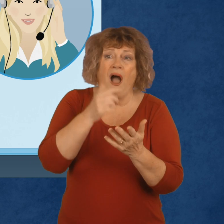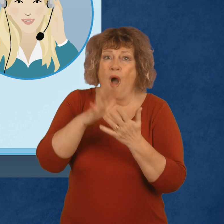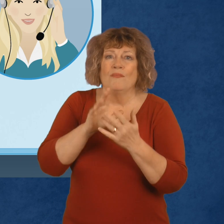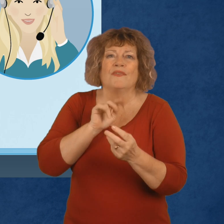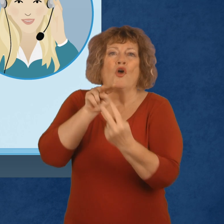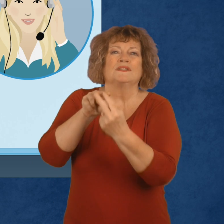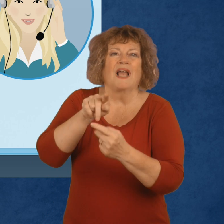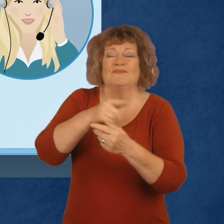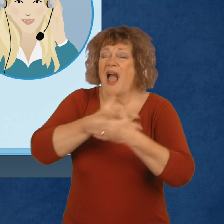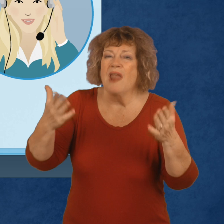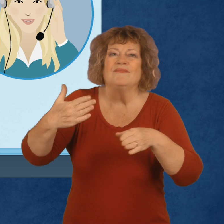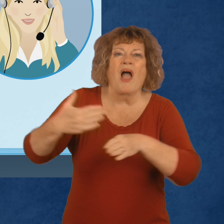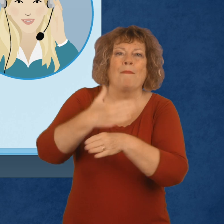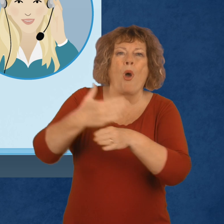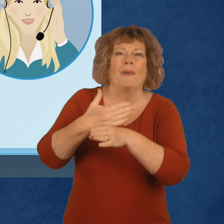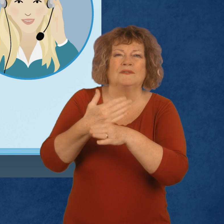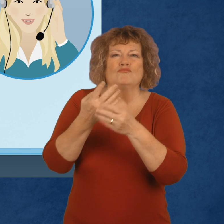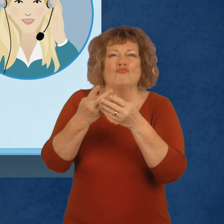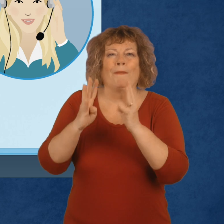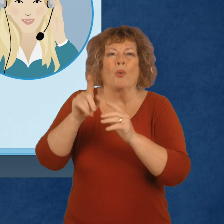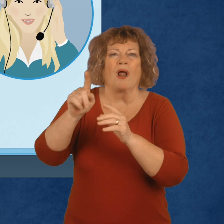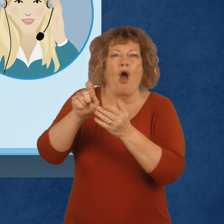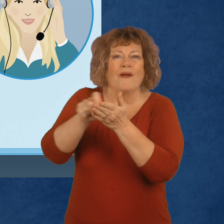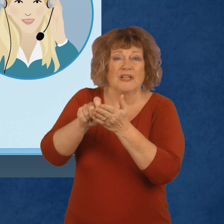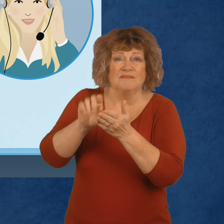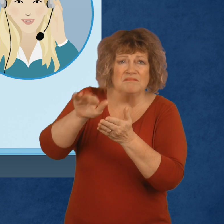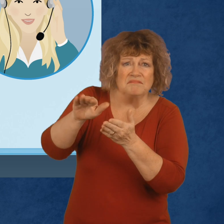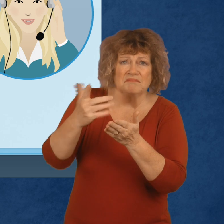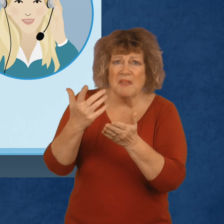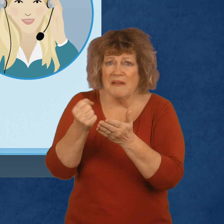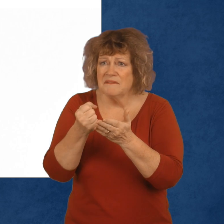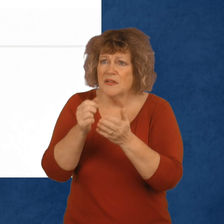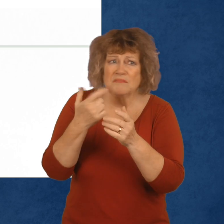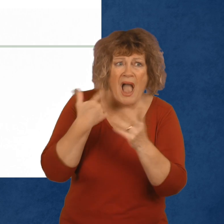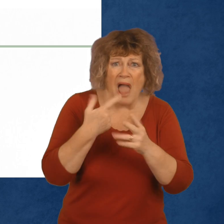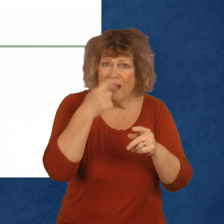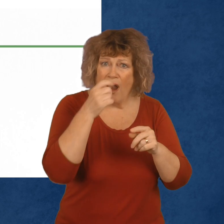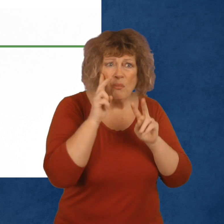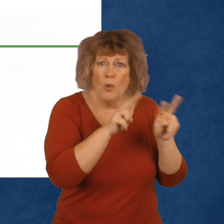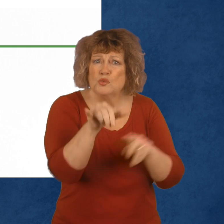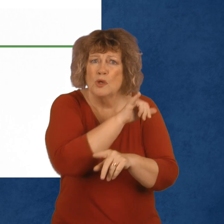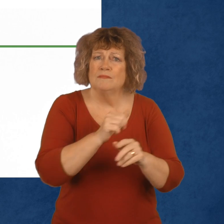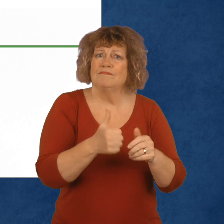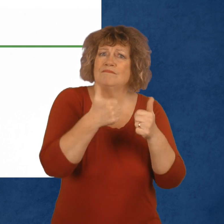and ask if there is a suitable hearing for you to watch. Before moving on to section two,